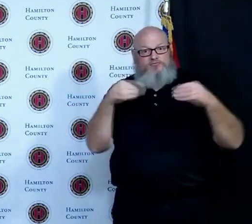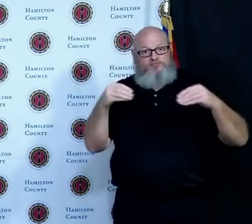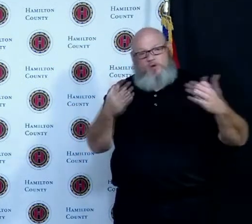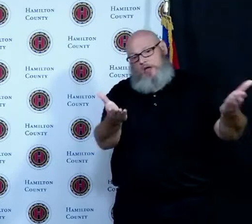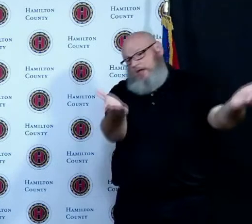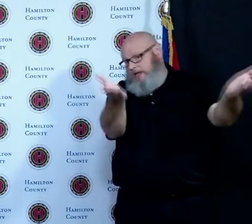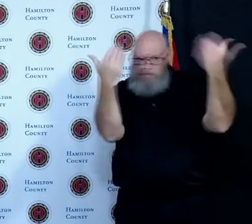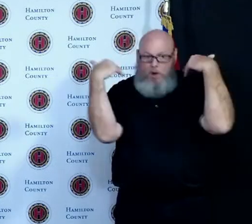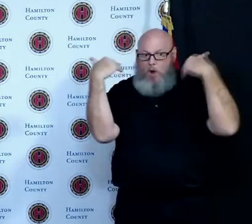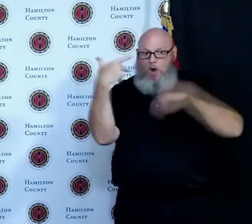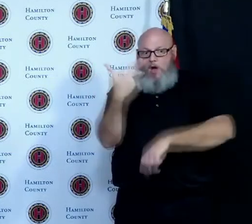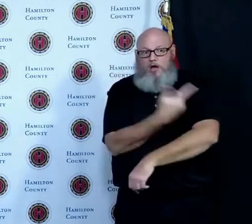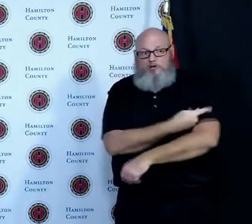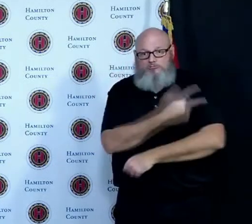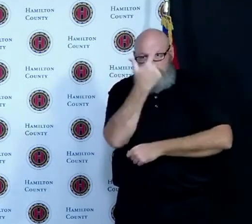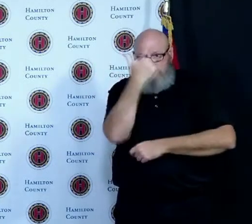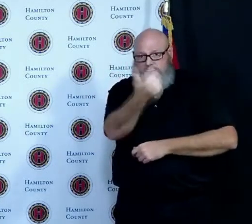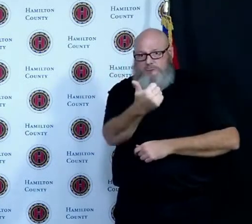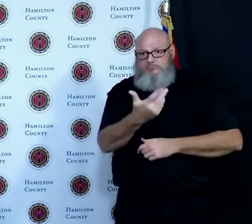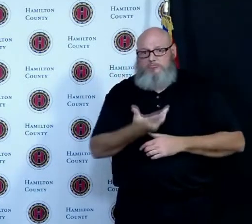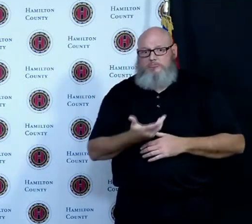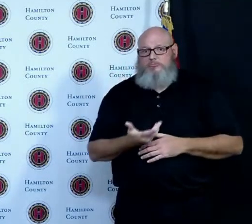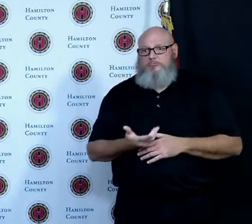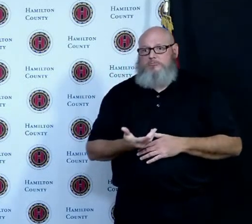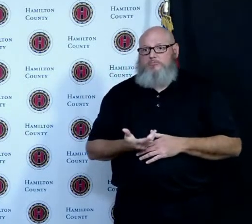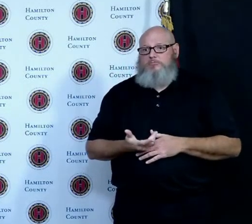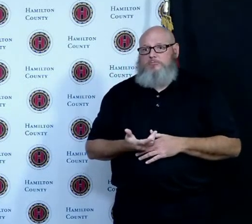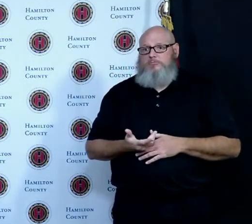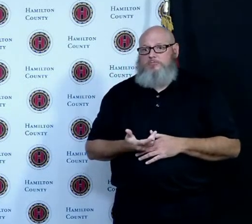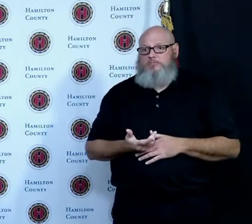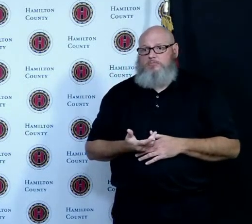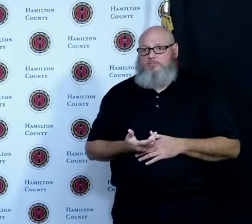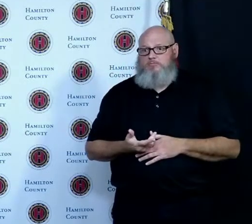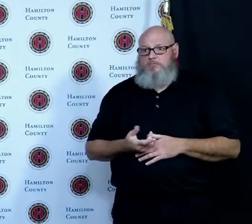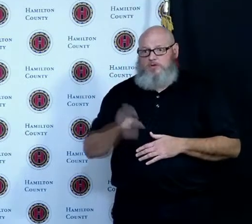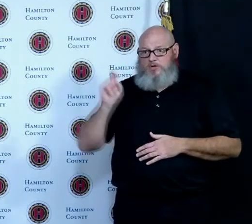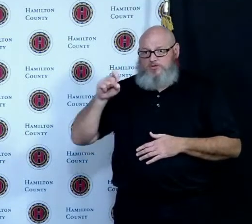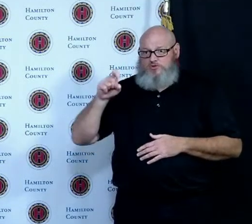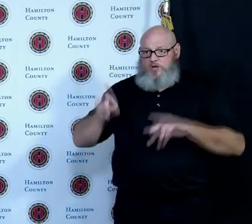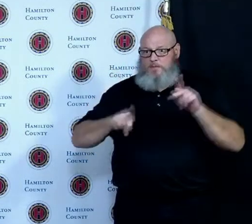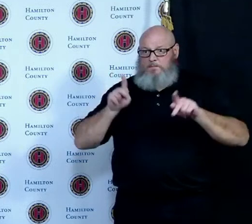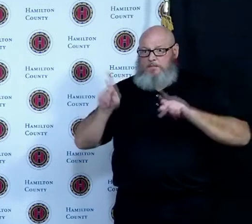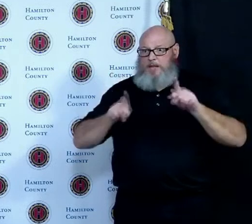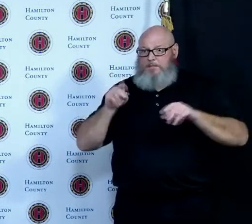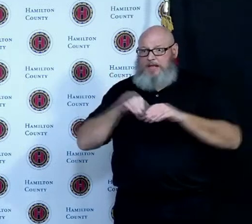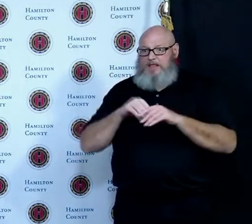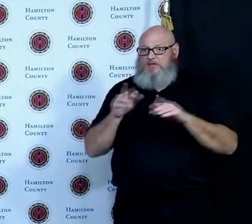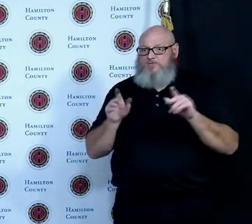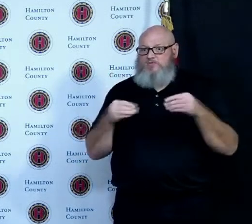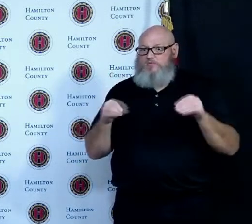just wondering should people be hanging around pharmacies in hopes of getting an extra dose